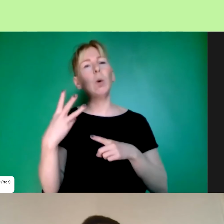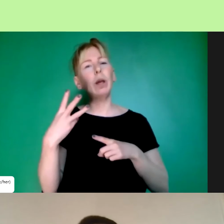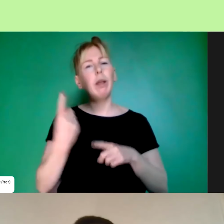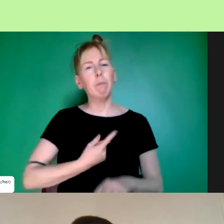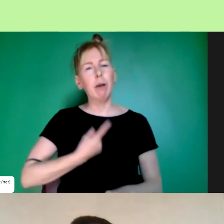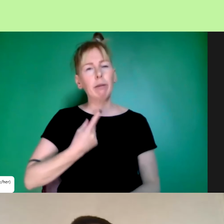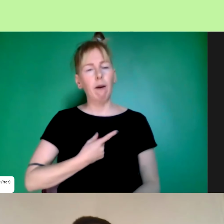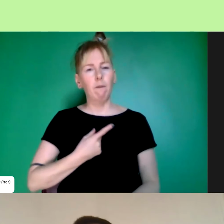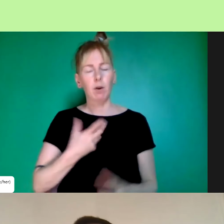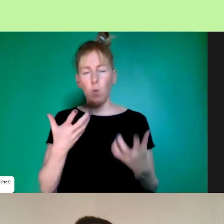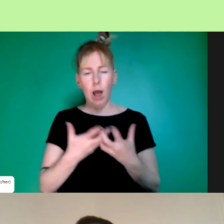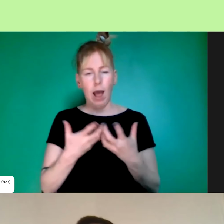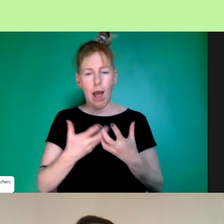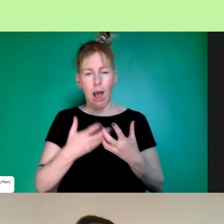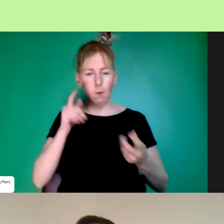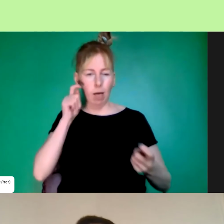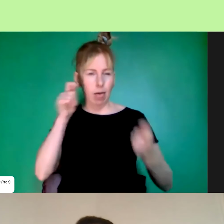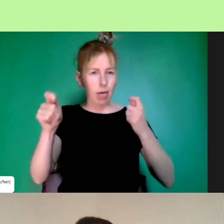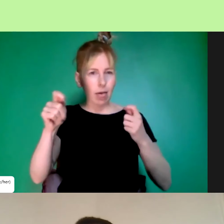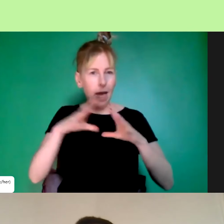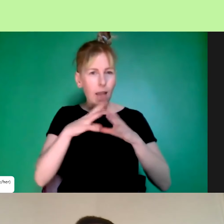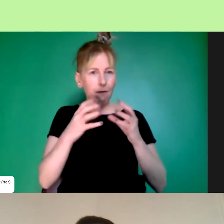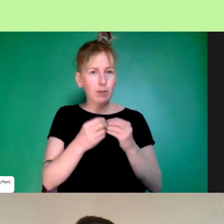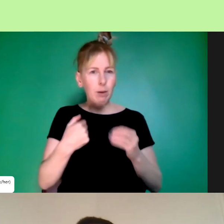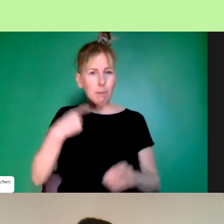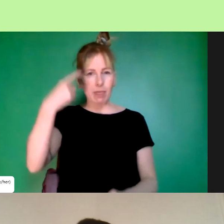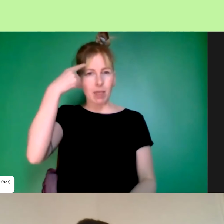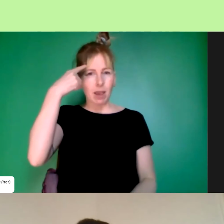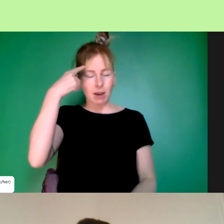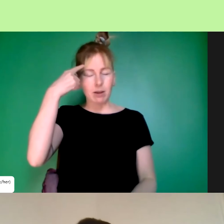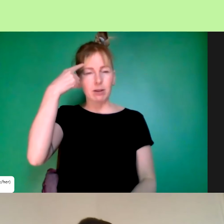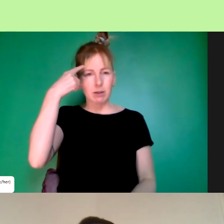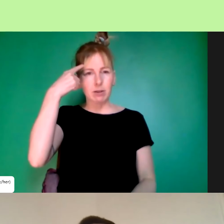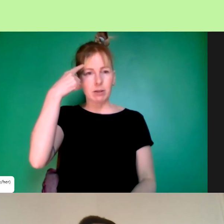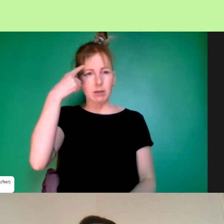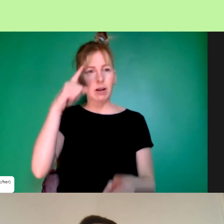that I think that like, even like when you were saying, you know, like Morgan just now but